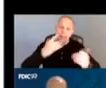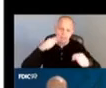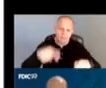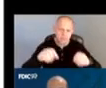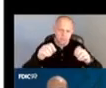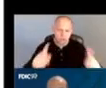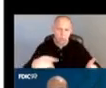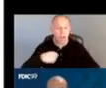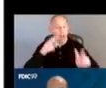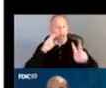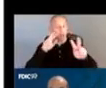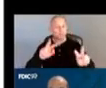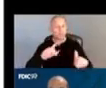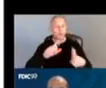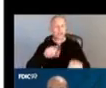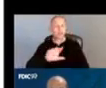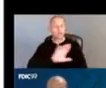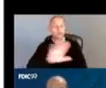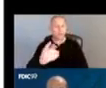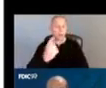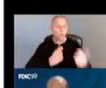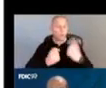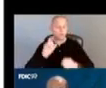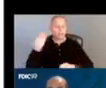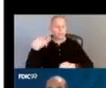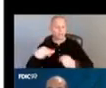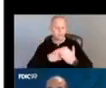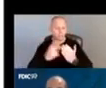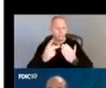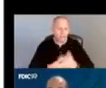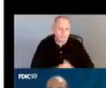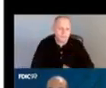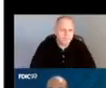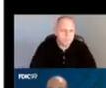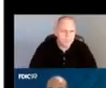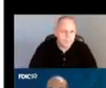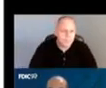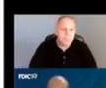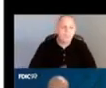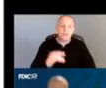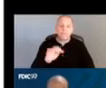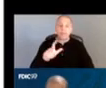to answering questions later in the program. Michael, back over to you.